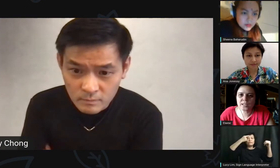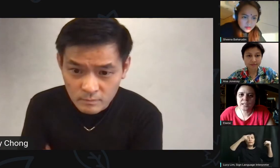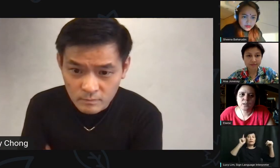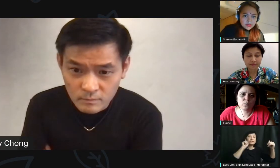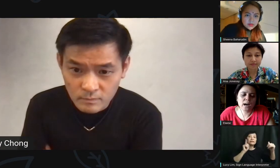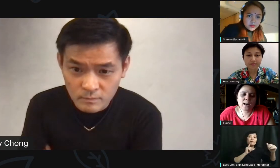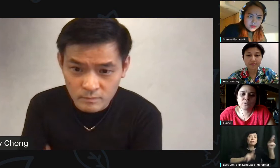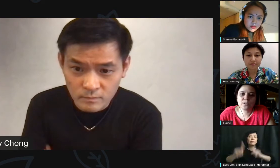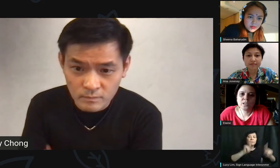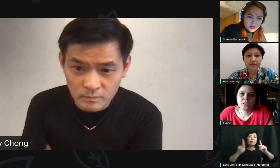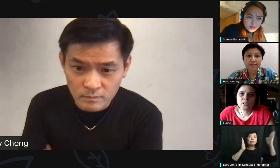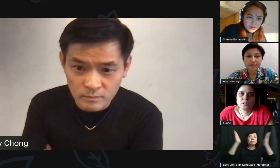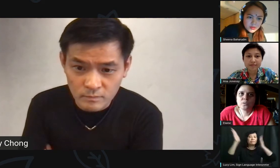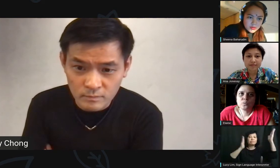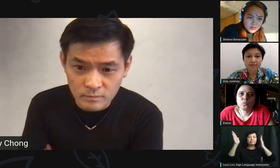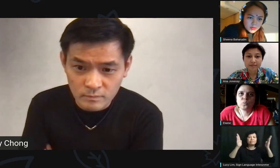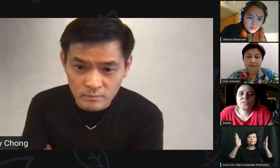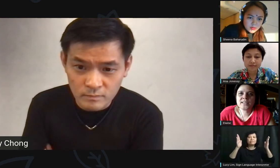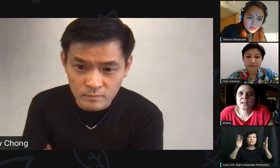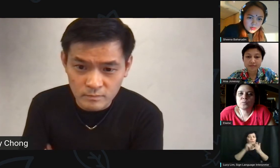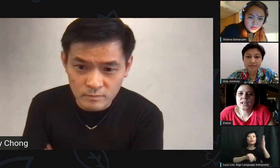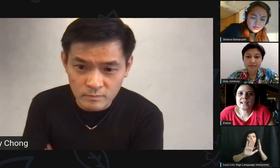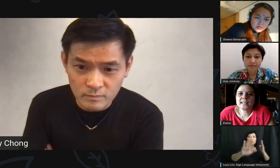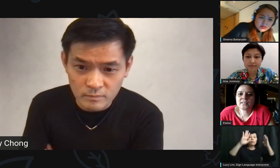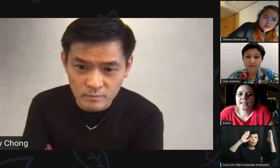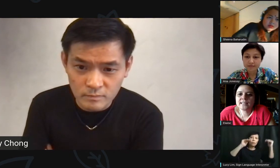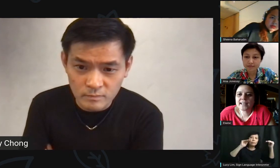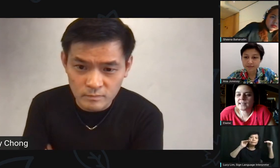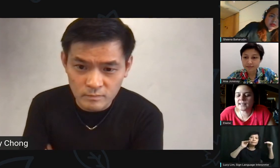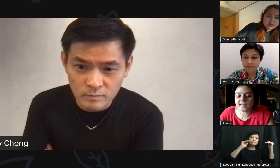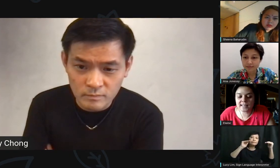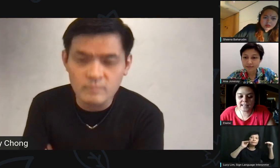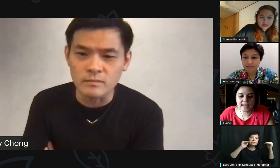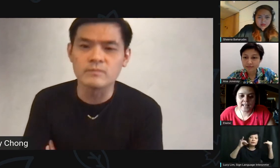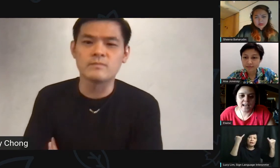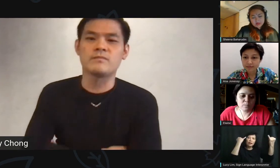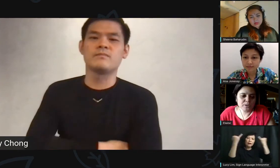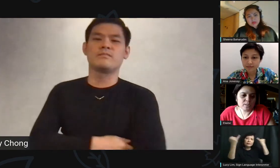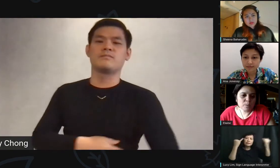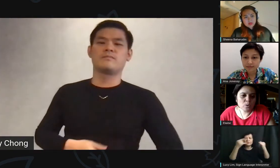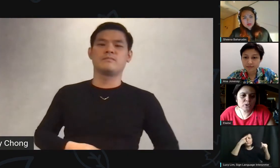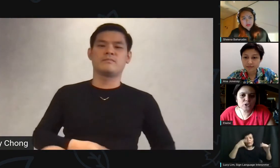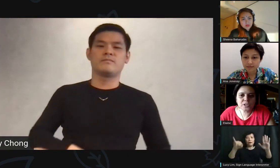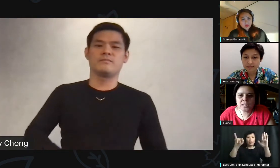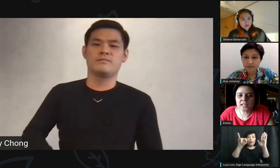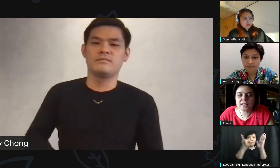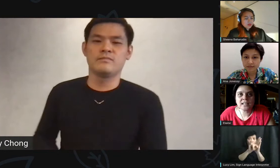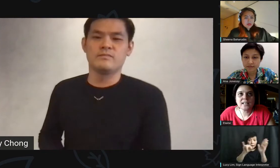What, how with this with ideas of identity and with this poetry?